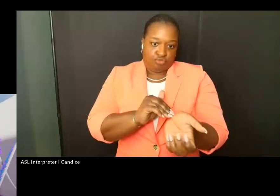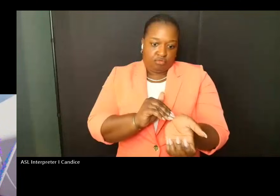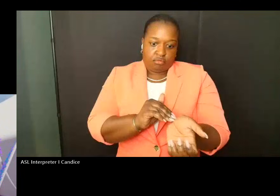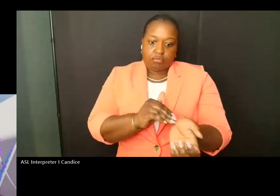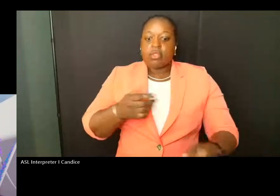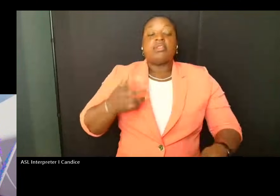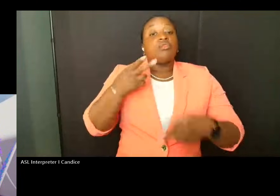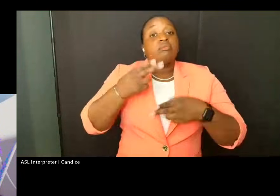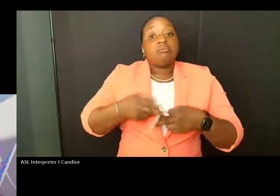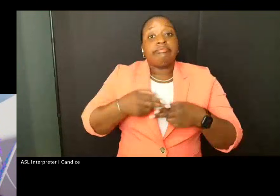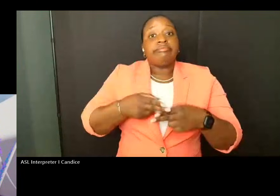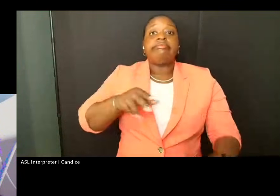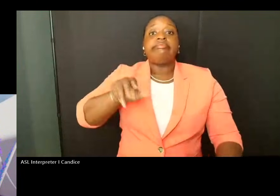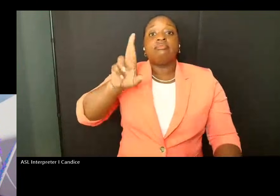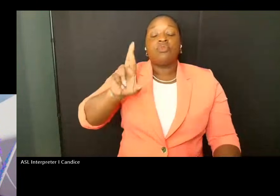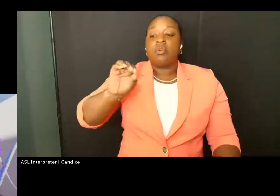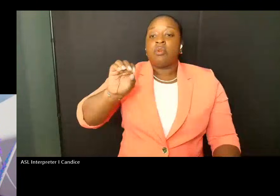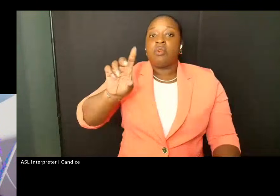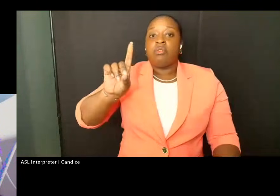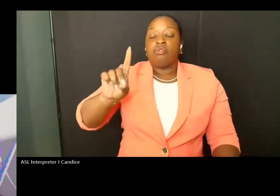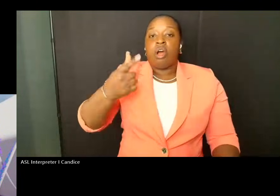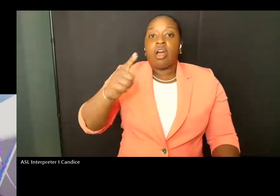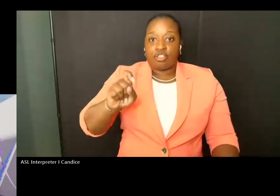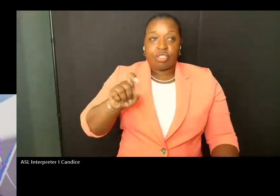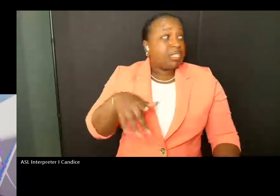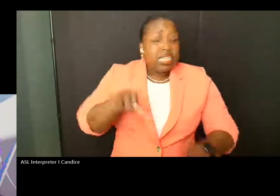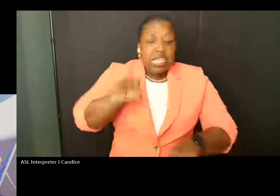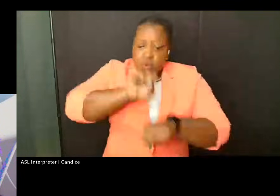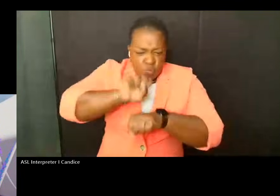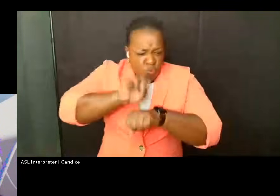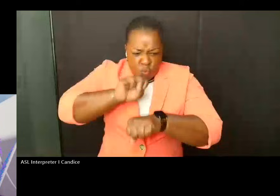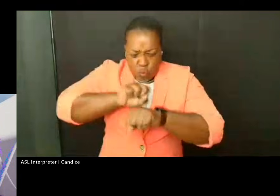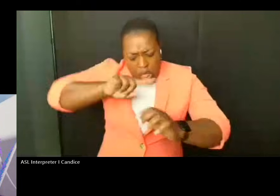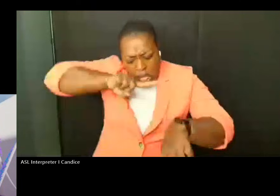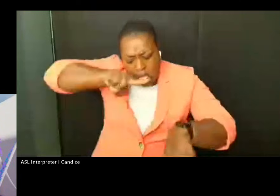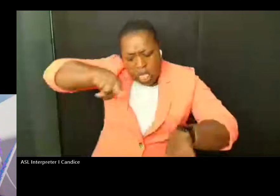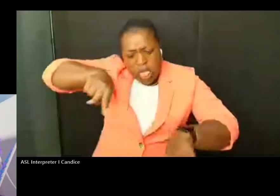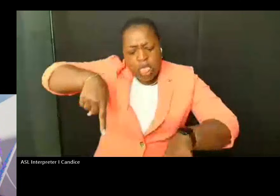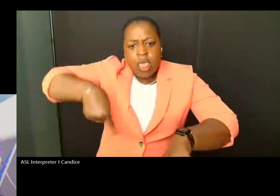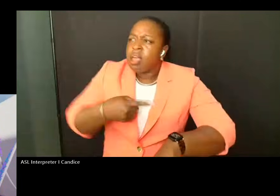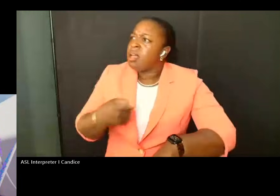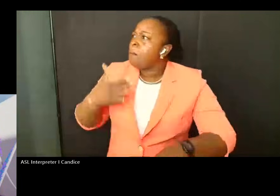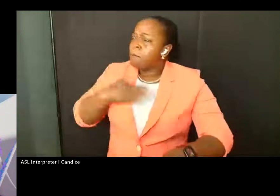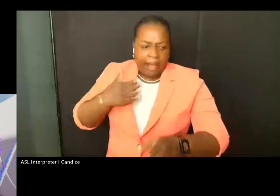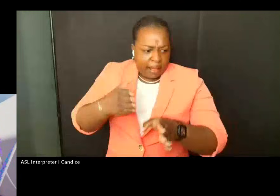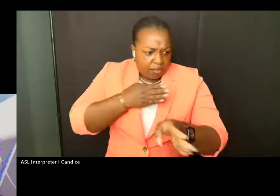he worked around the clock. He contacted a lot of different doctors in his field. People that